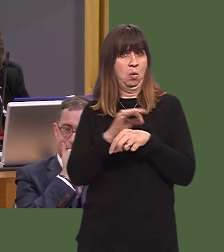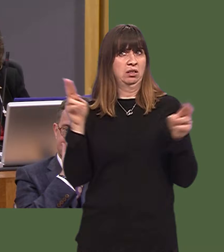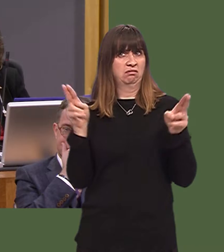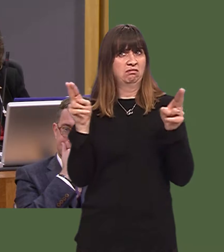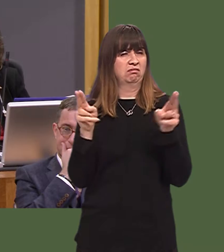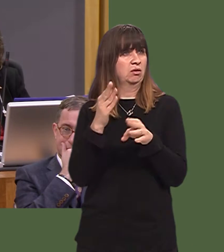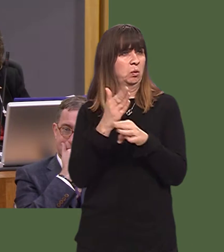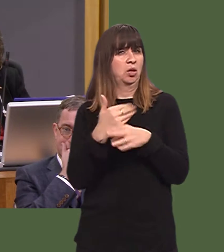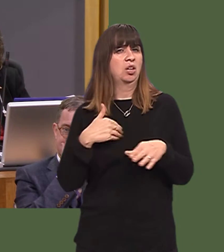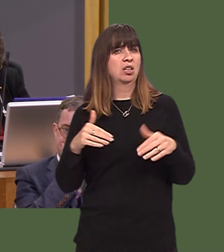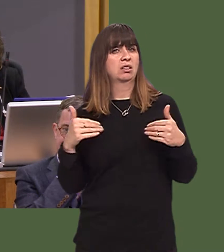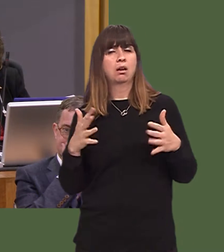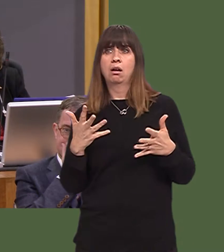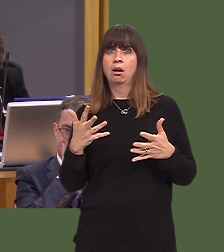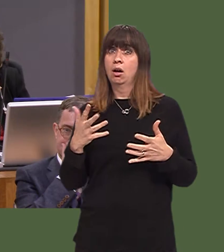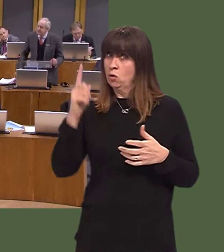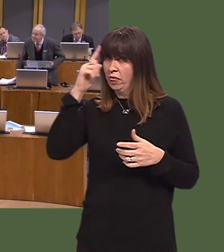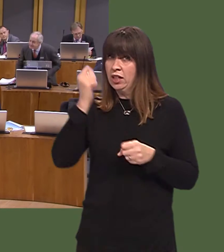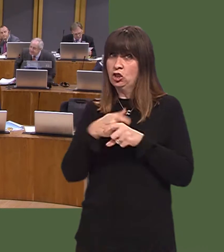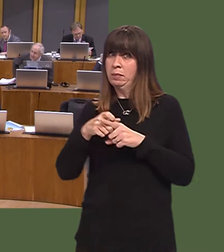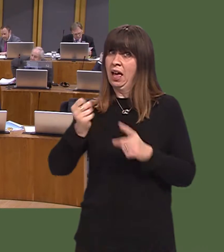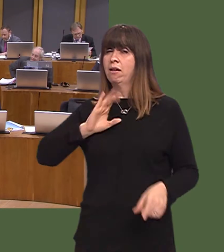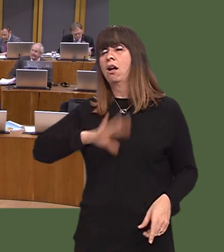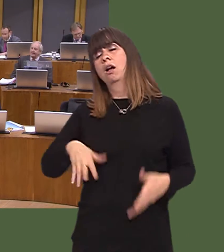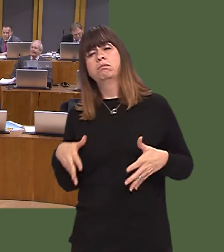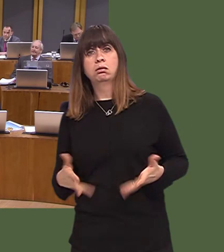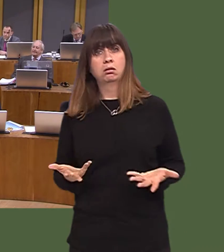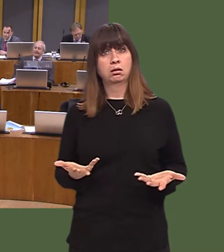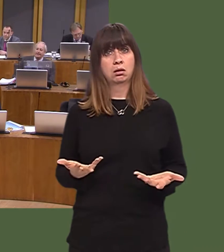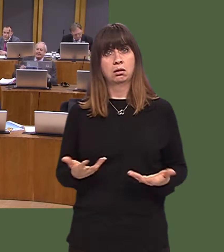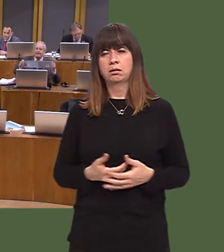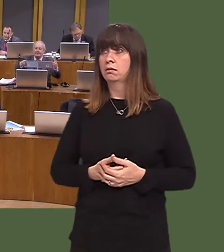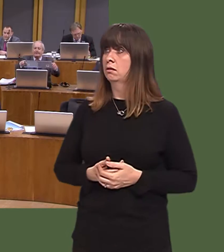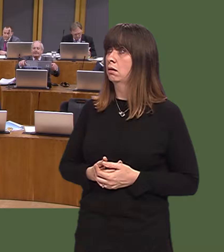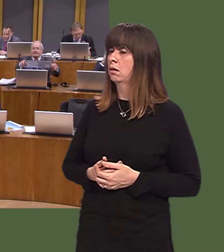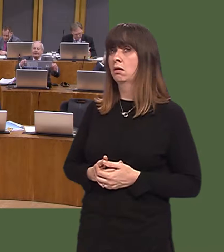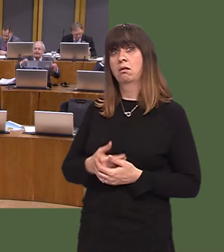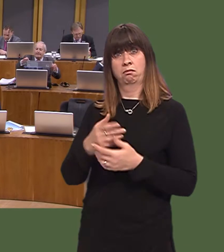Does he accept thereís a growing crisis in morale amongst GPs in Wales? Carwyn Jones: No, weíve been funding GPs, and, indeed, other health professionals who